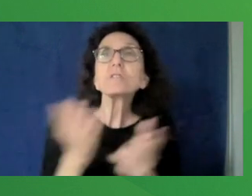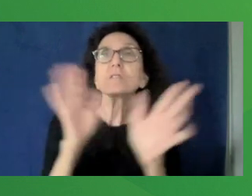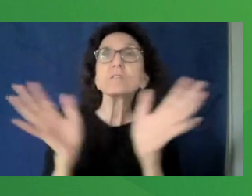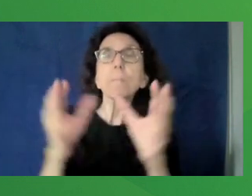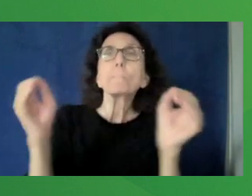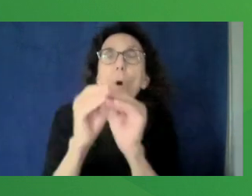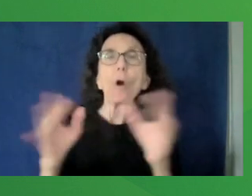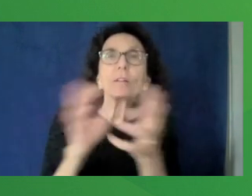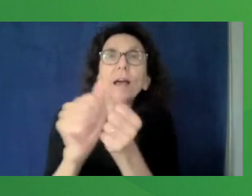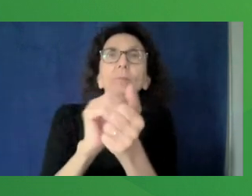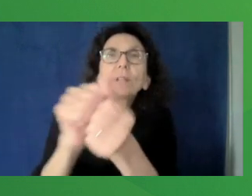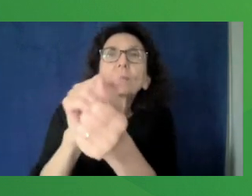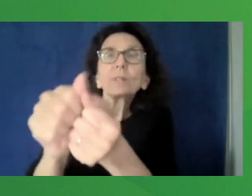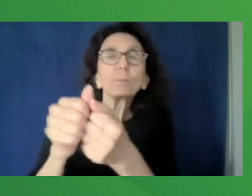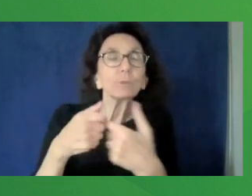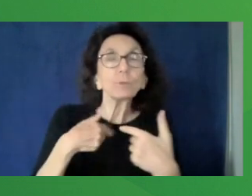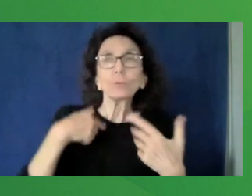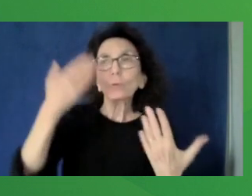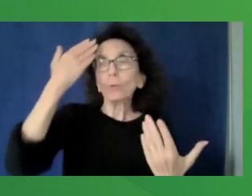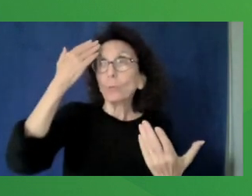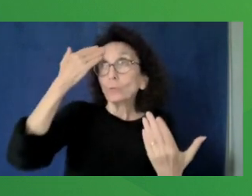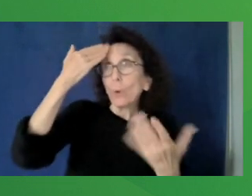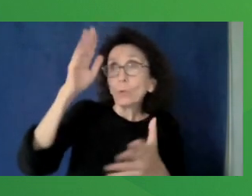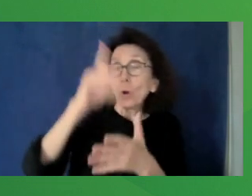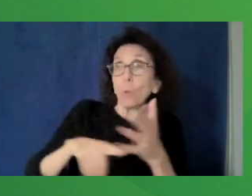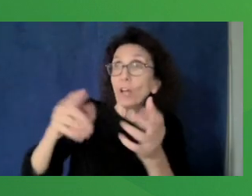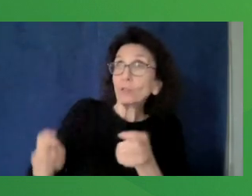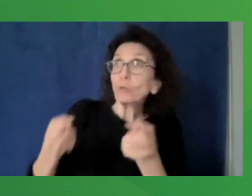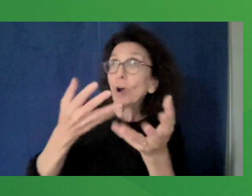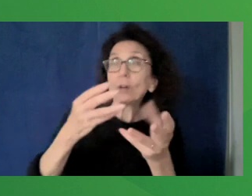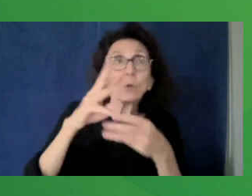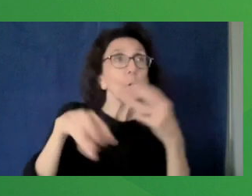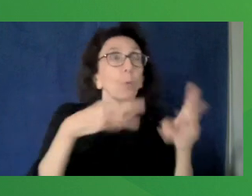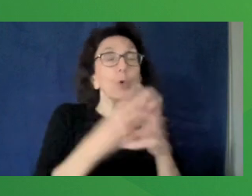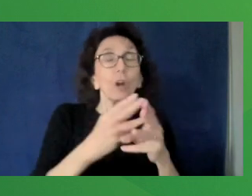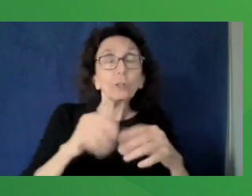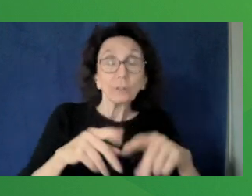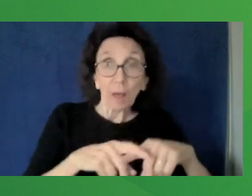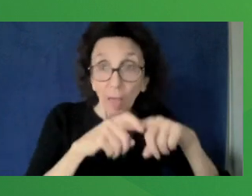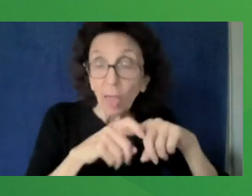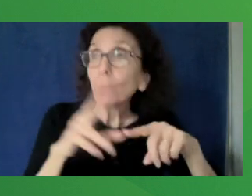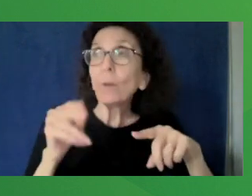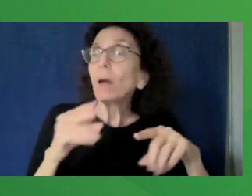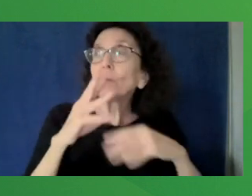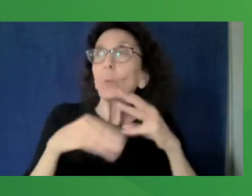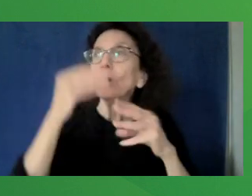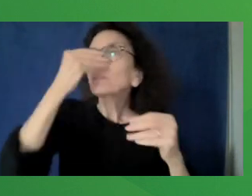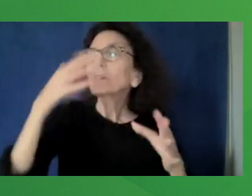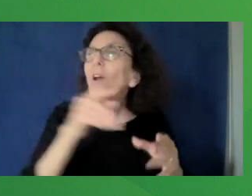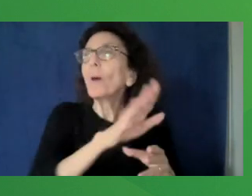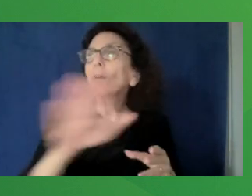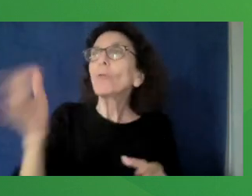Unaware of the conditions that you caused, it seemed the world was going on pause, but the world doesn't care about the flaws. JANAE BRISCOE: